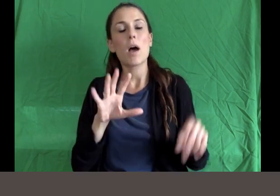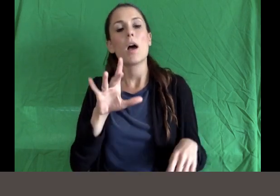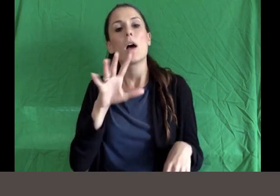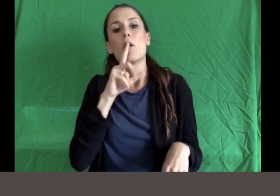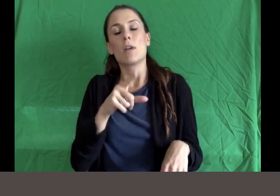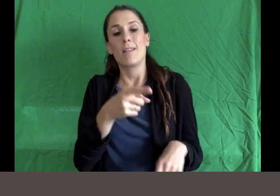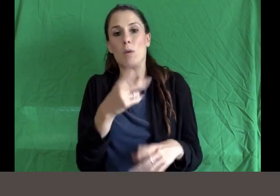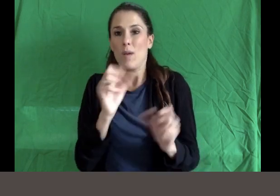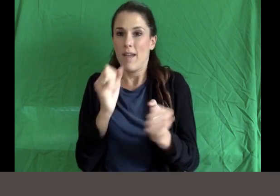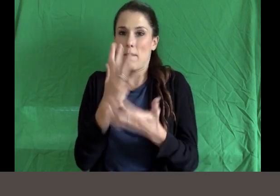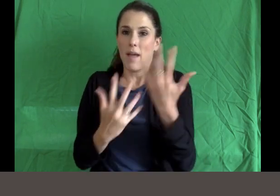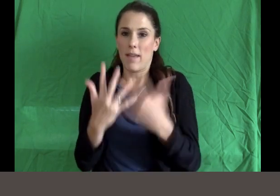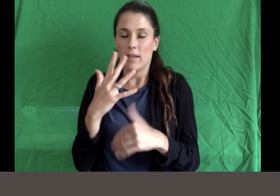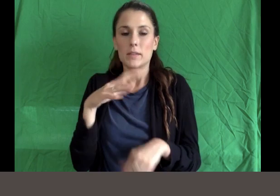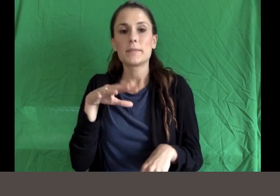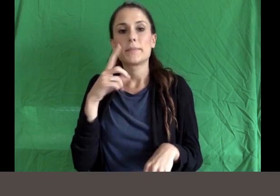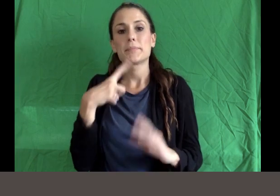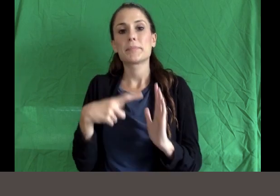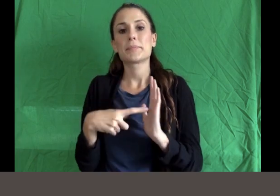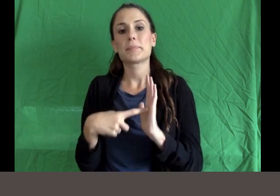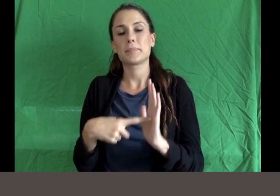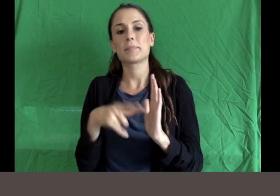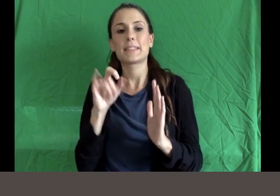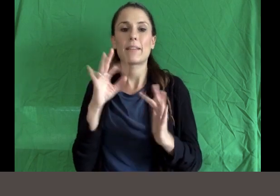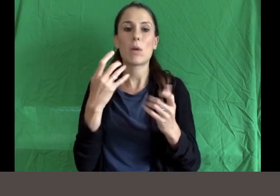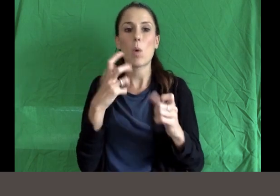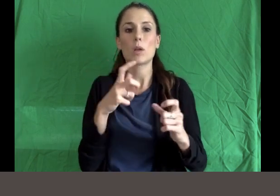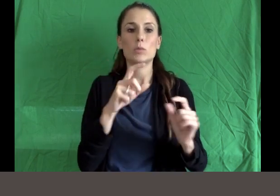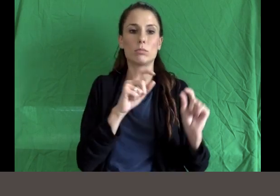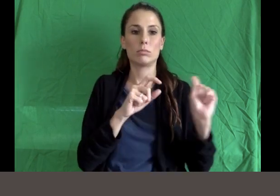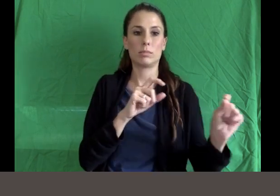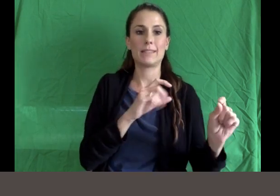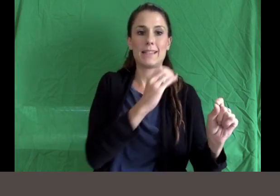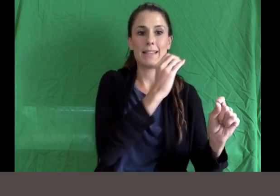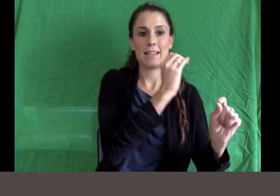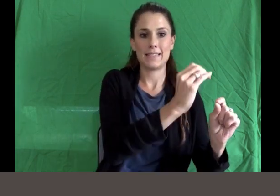because Matplotlib gives me the flexibility to do that you can see i have very careful control